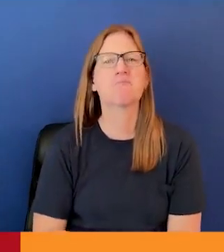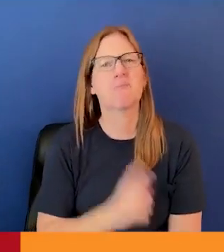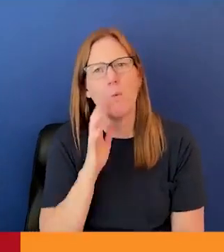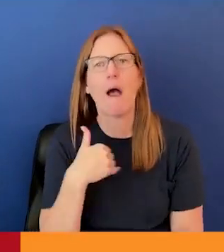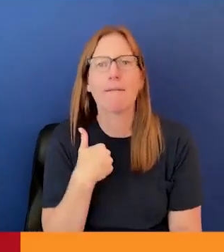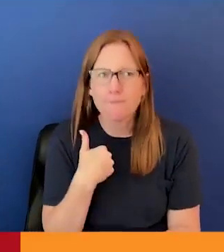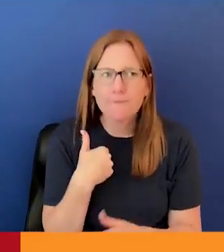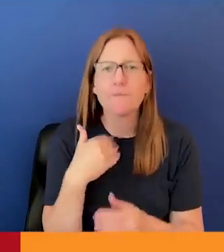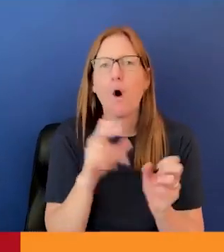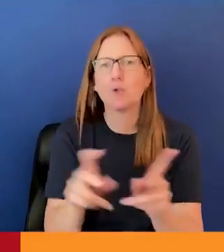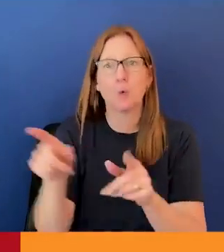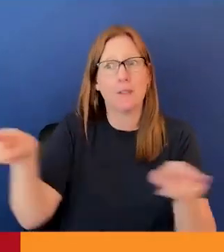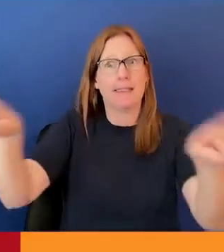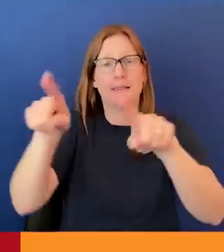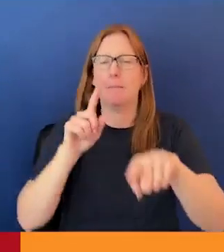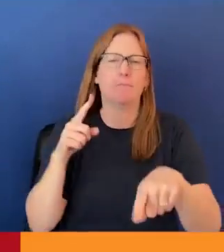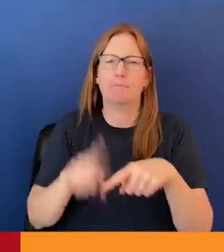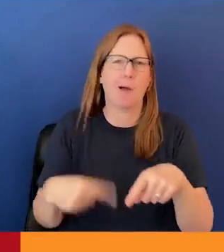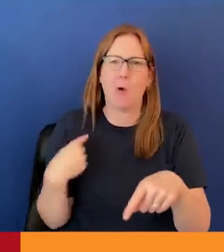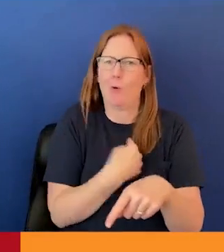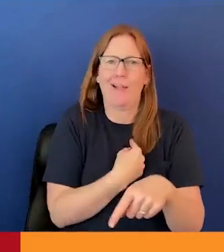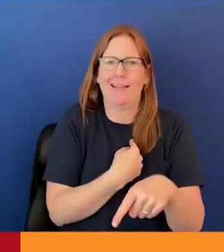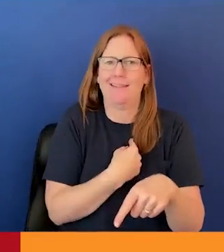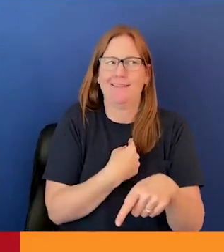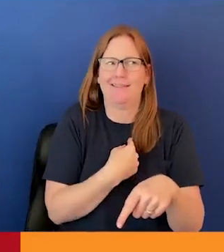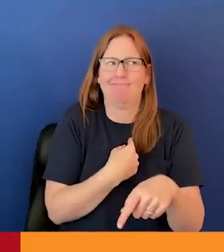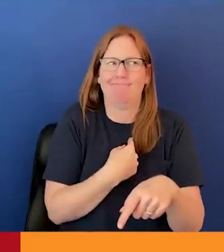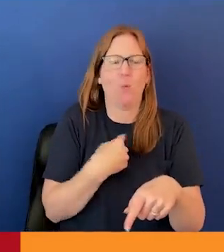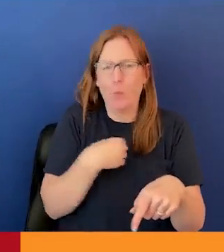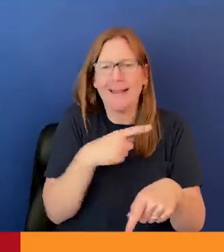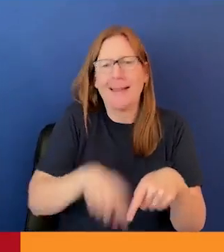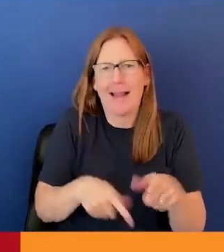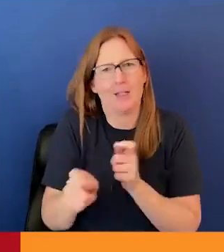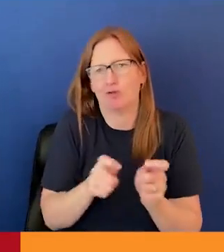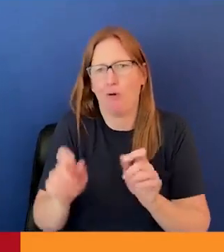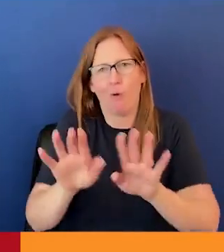but again, we can't control any or influence their participation in that in any way.